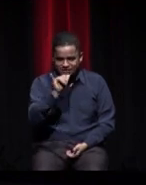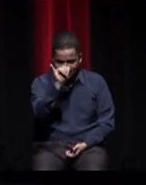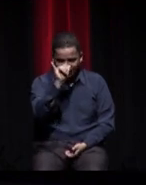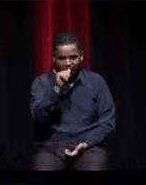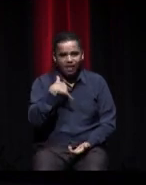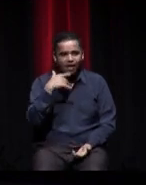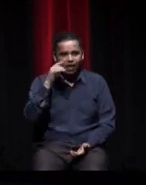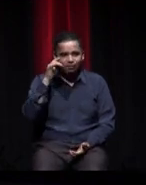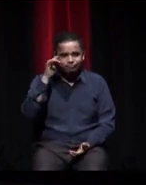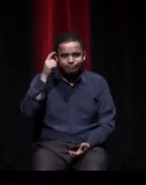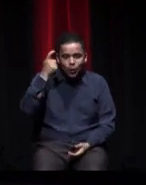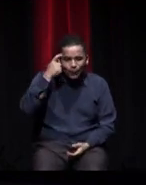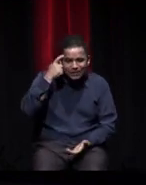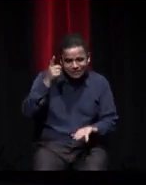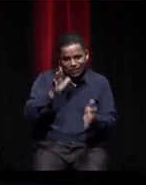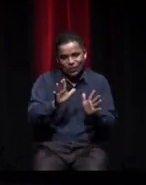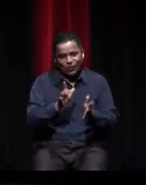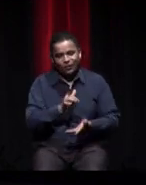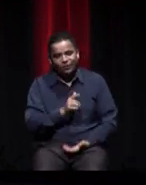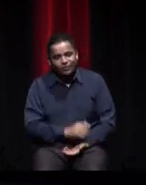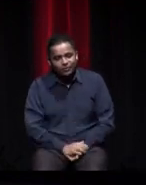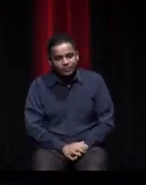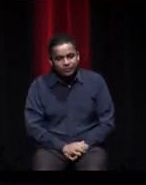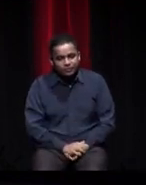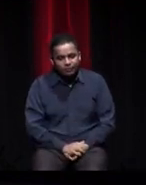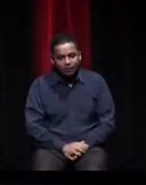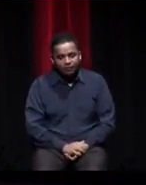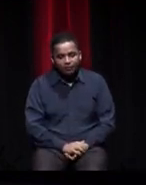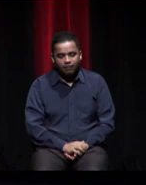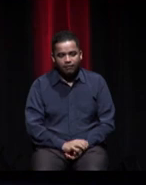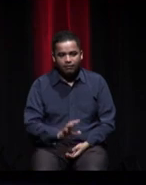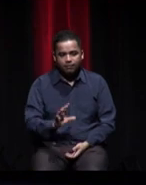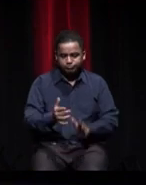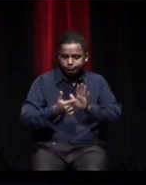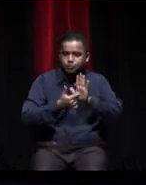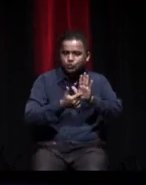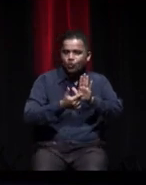that broached the question of freedom.